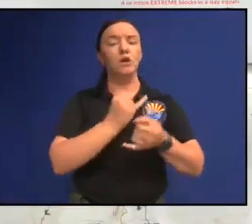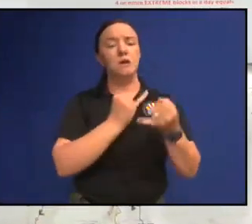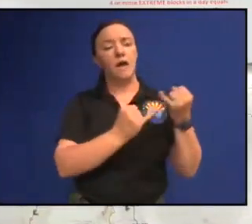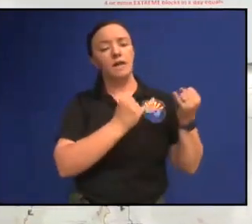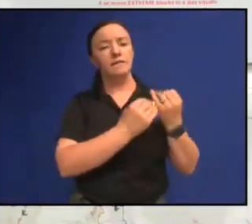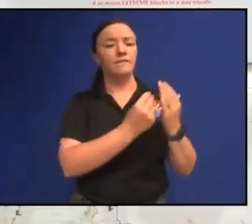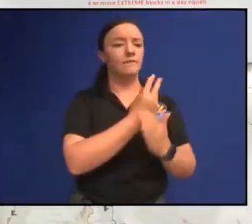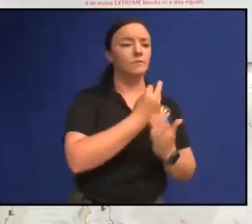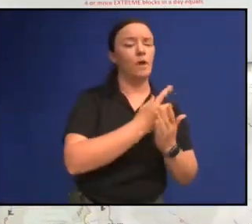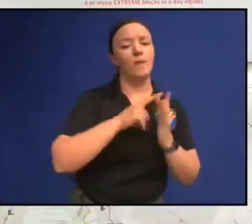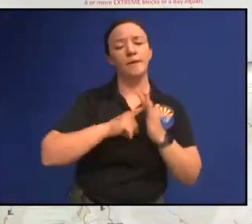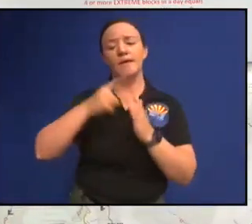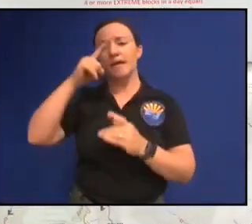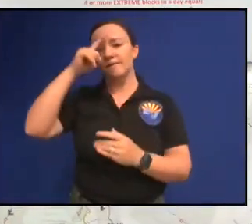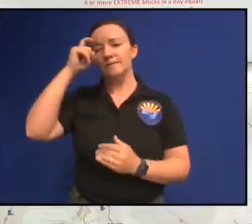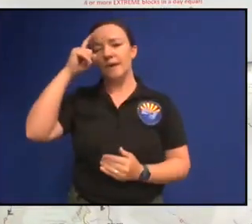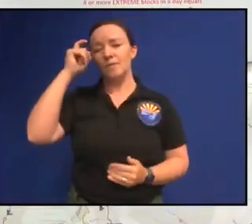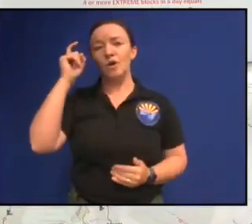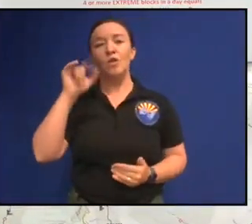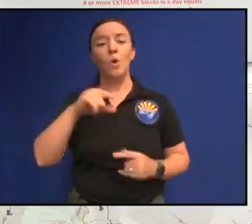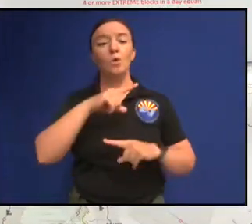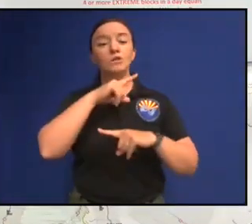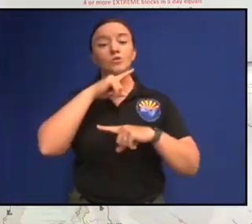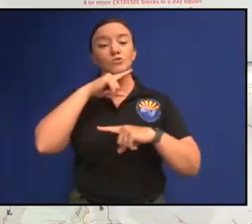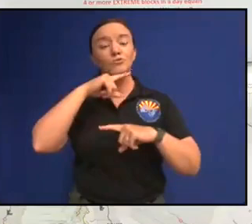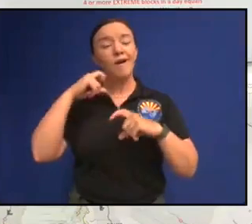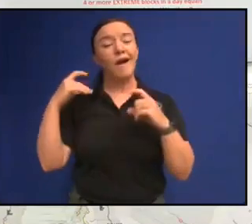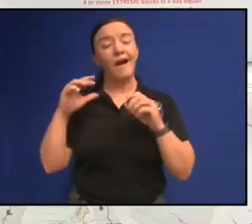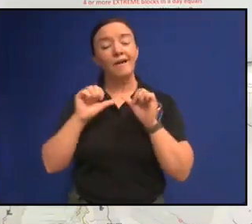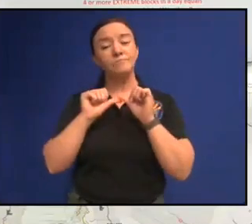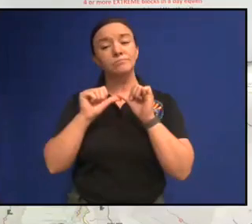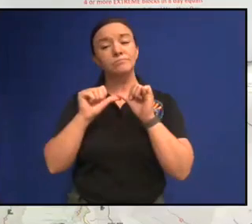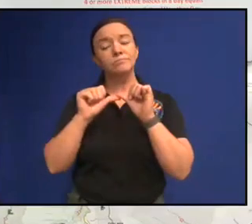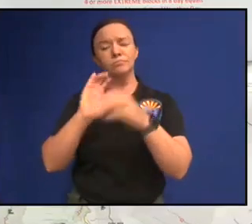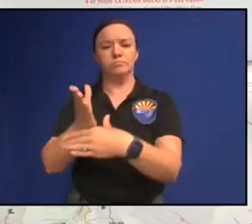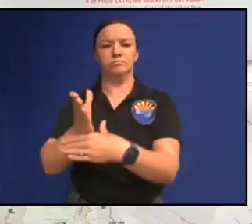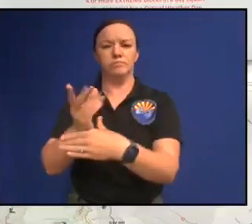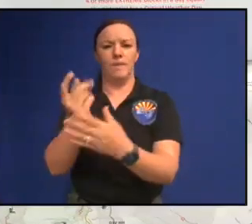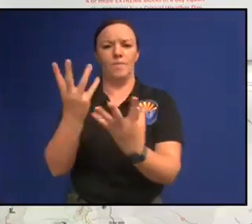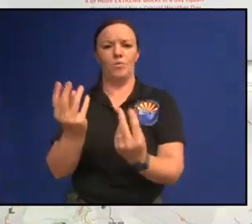WHERE WE INTERRUPT THOSE DRY PATTERNS WITH A LITTLE INFLUX OF MOISTURE.